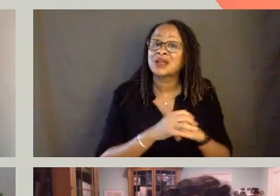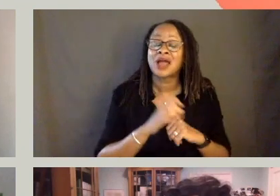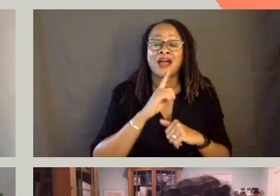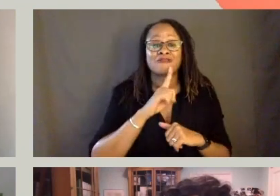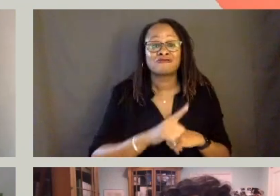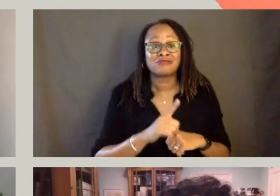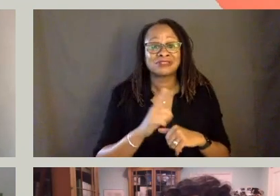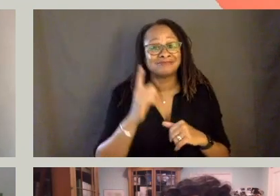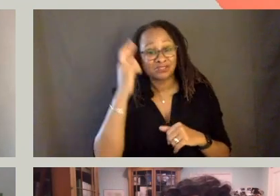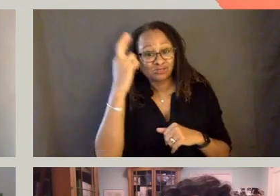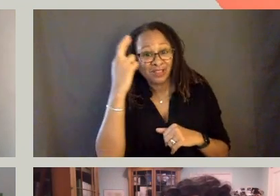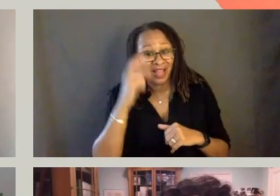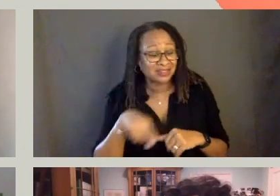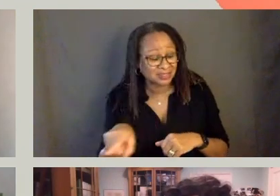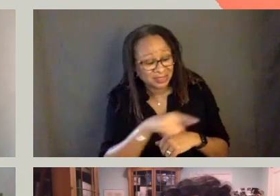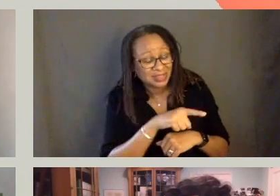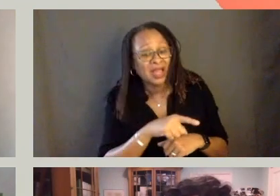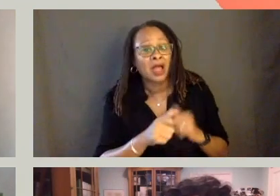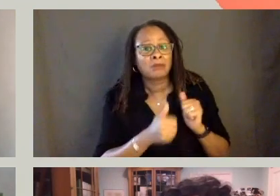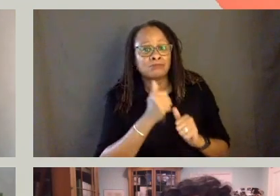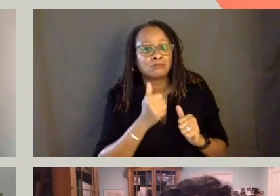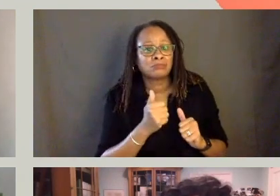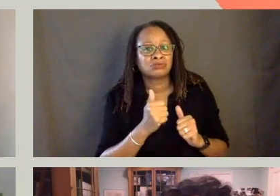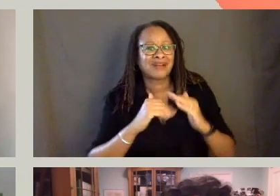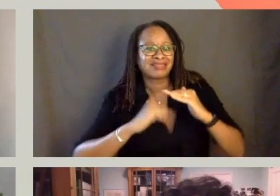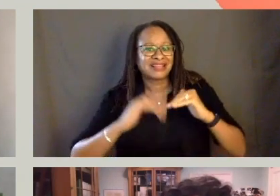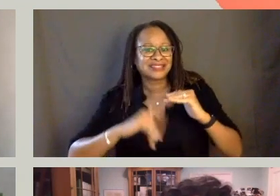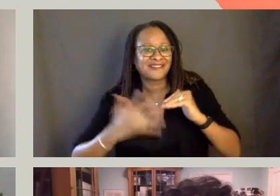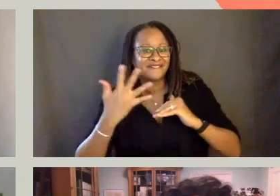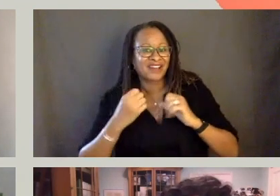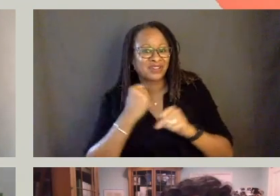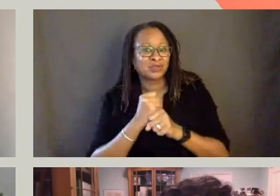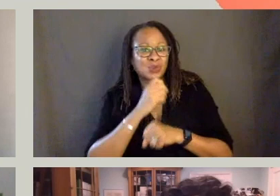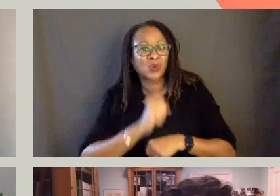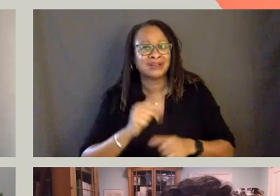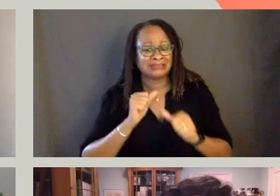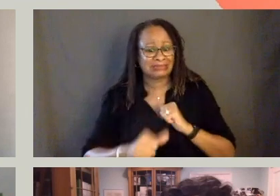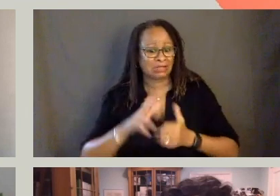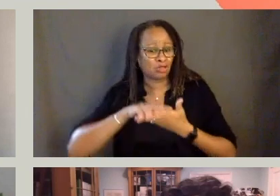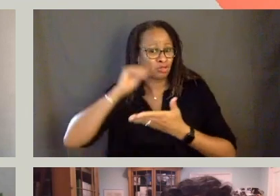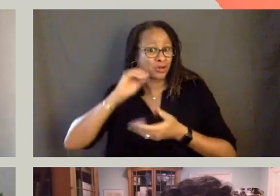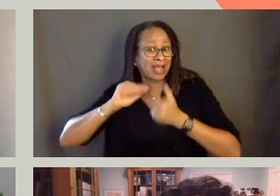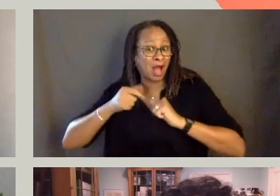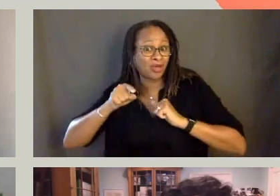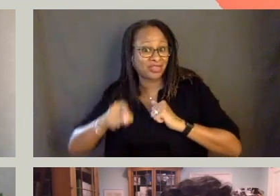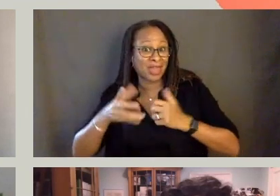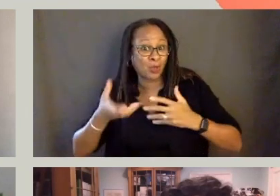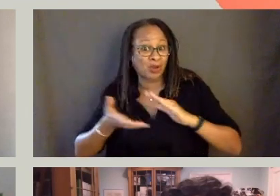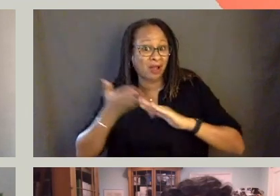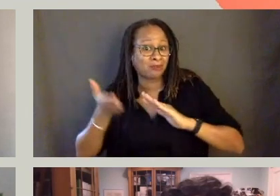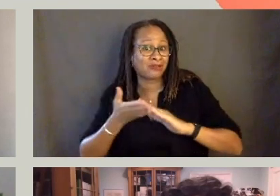that a lot of them are less than five years old. Like still learning how they wanna operate and exist in the world